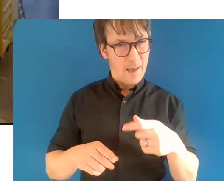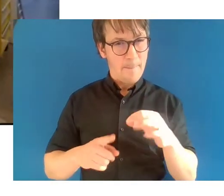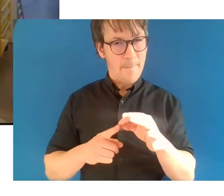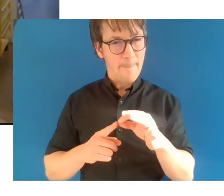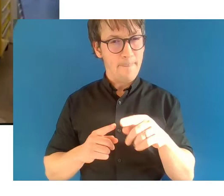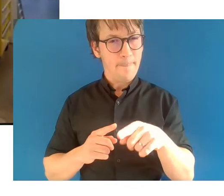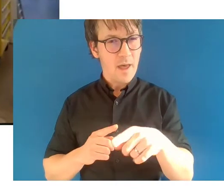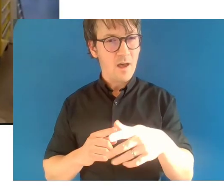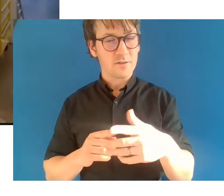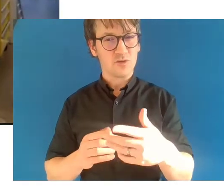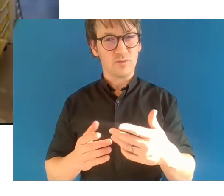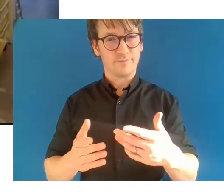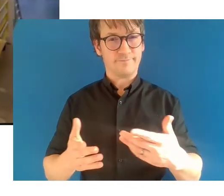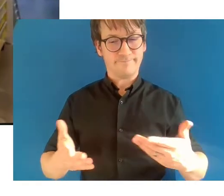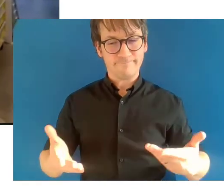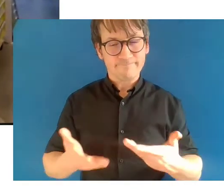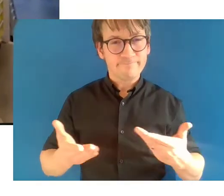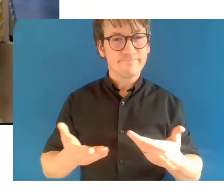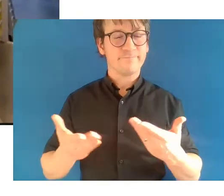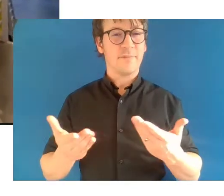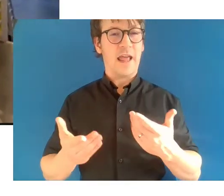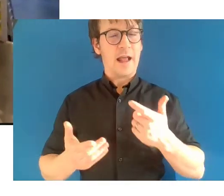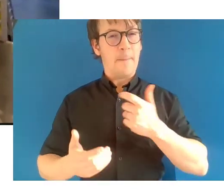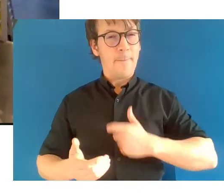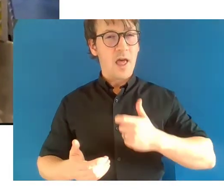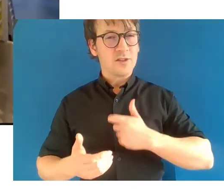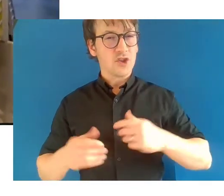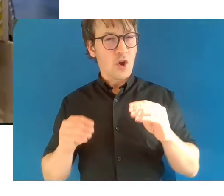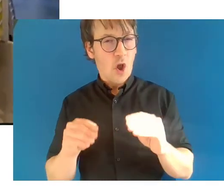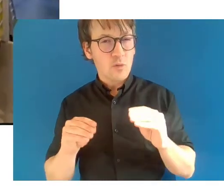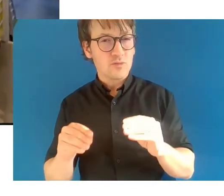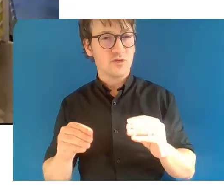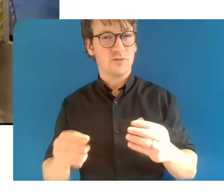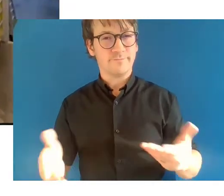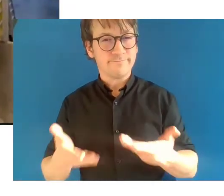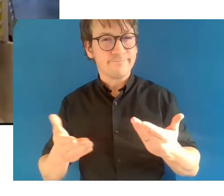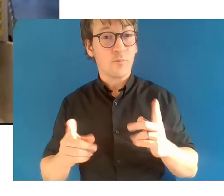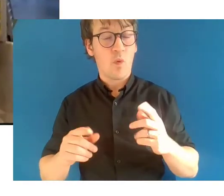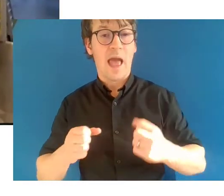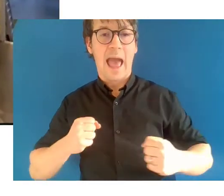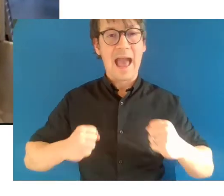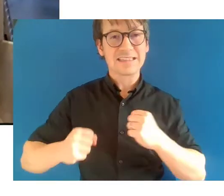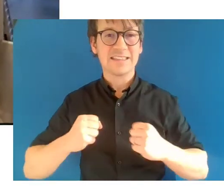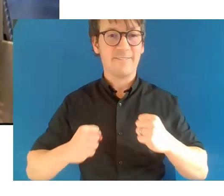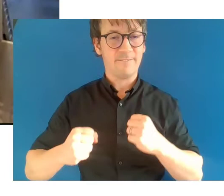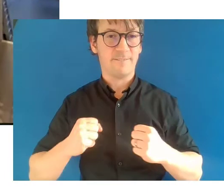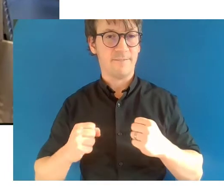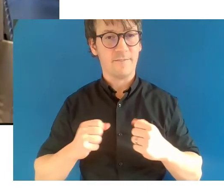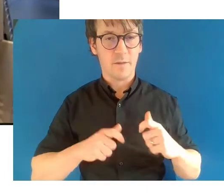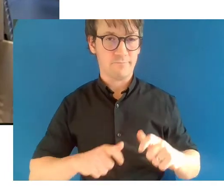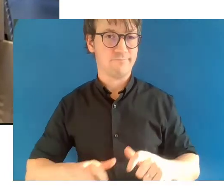so that it can entertain someone or, like a personal coach, encourage people to stay active.